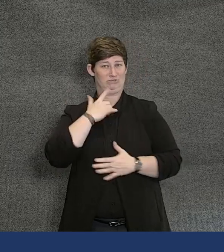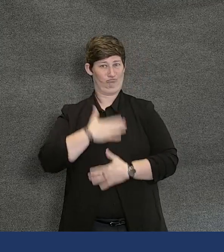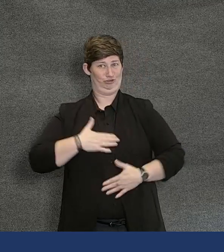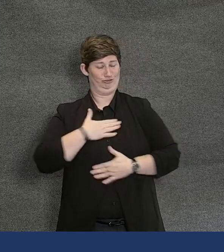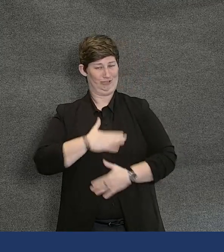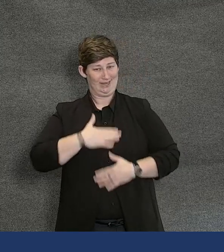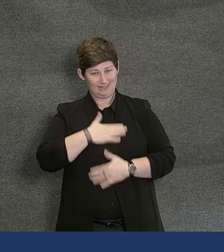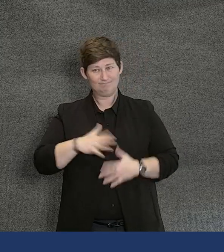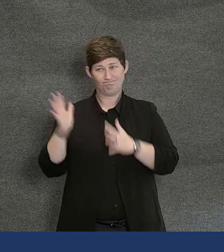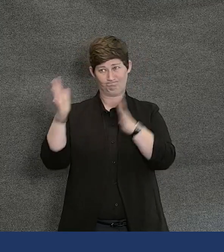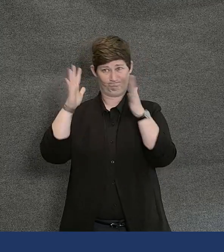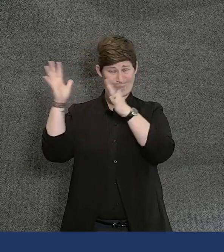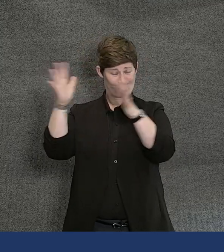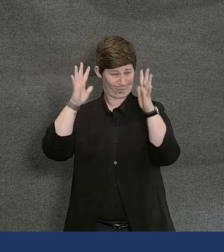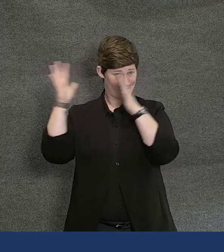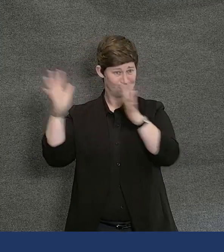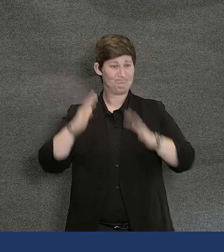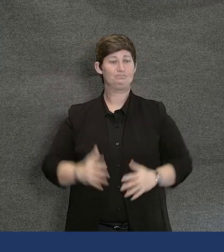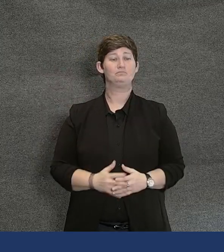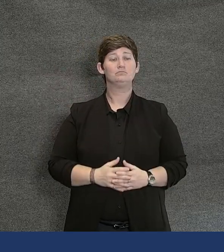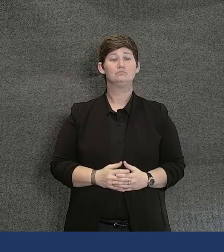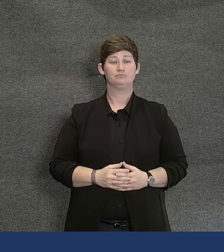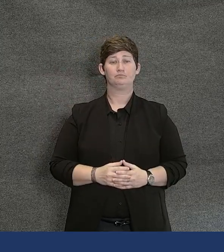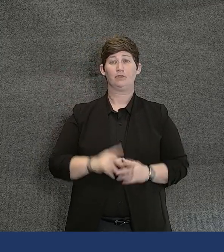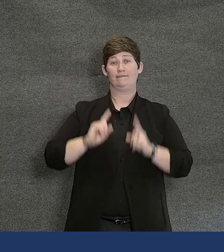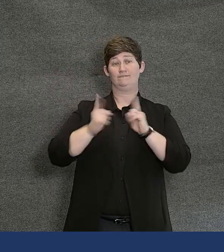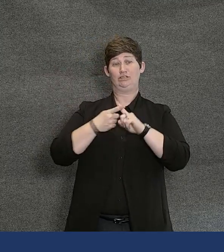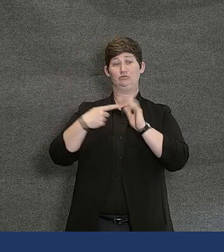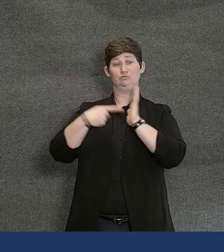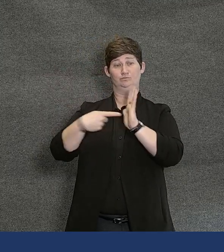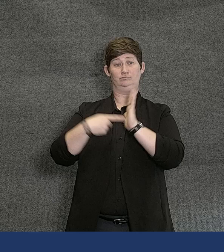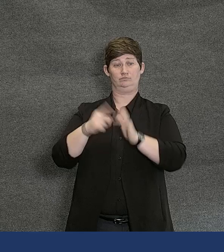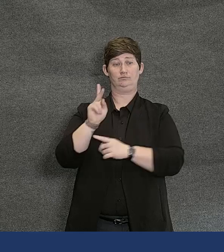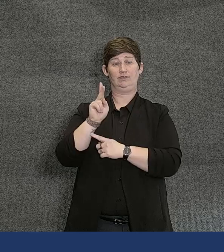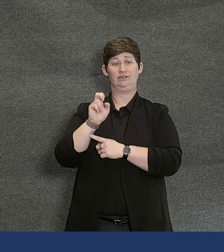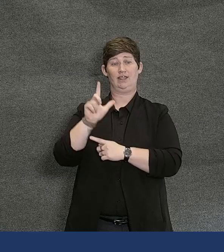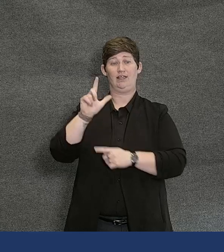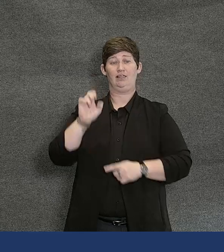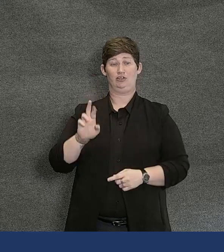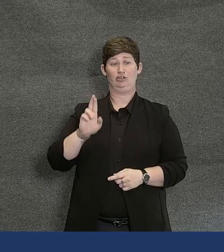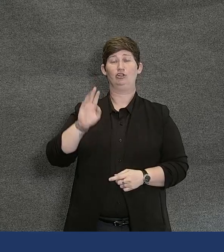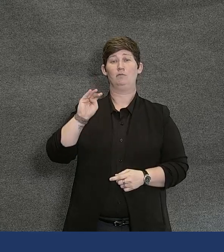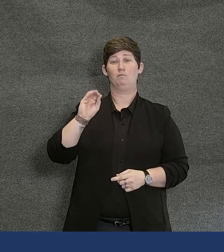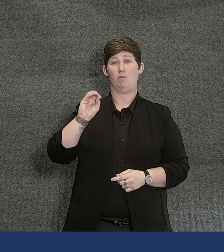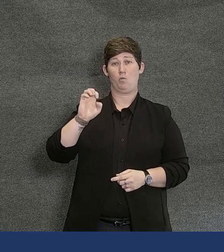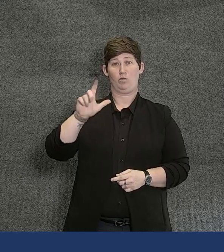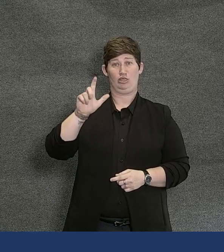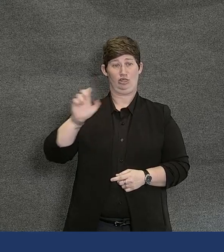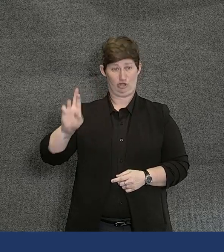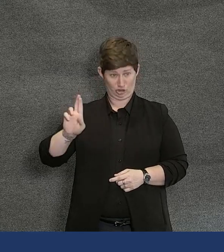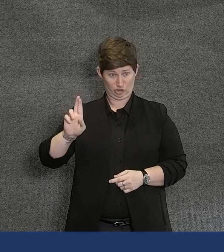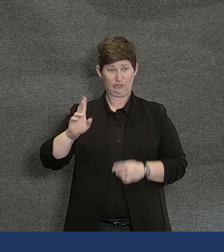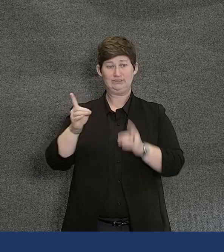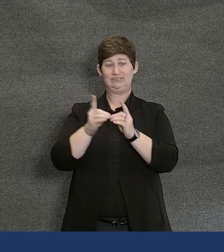The first one is Representative Kelly Moller, who represents District 40A.